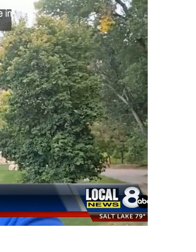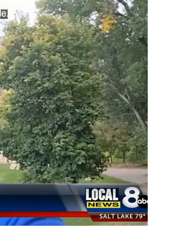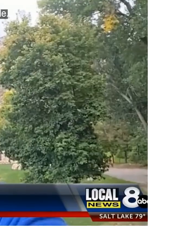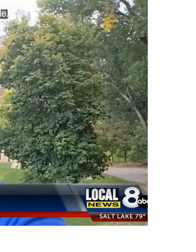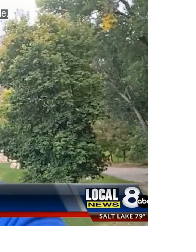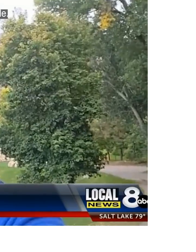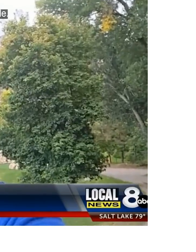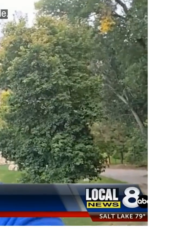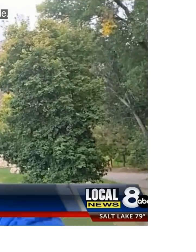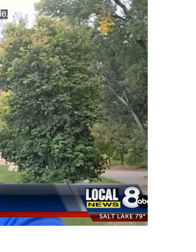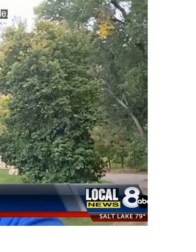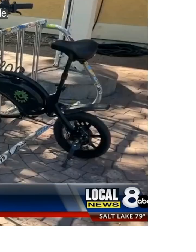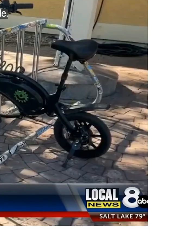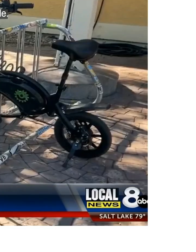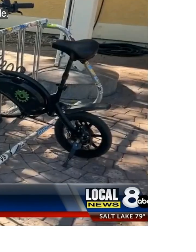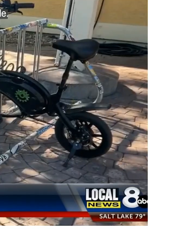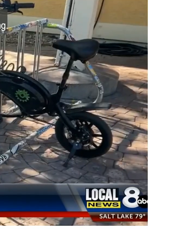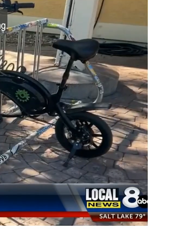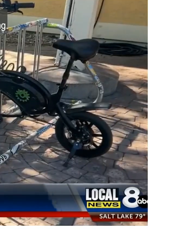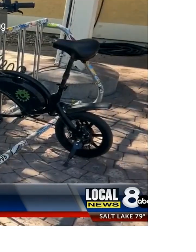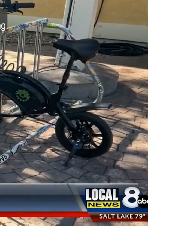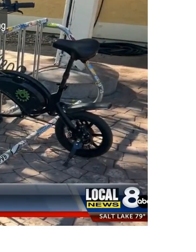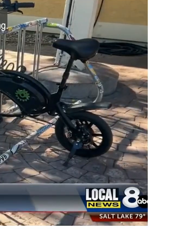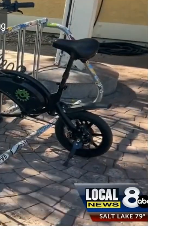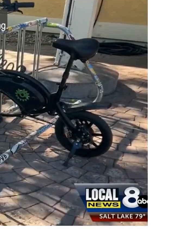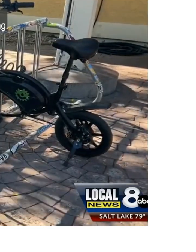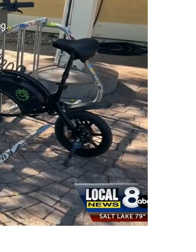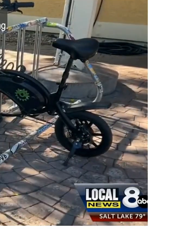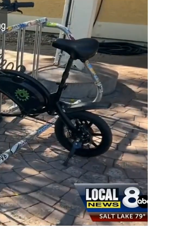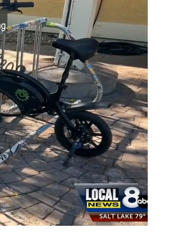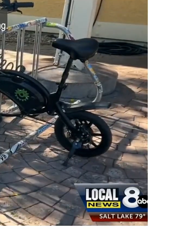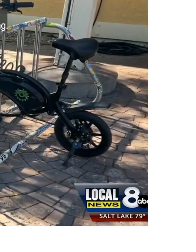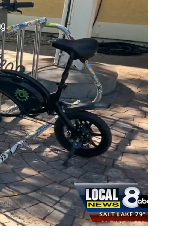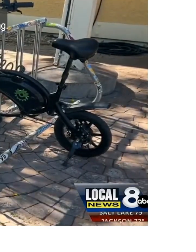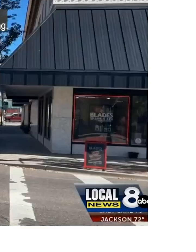do without actually getting in your vehicle. Give it a shot and see what it's like to go